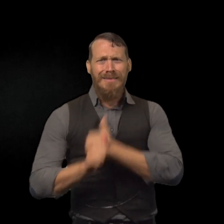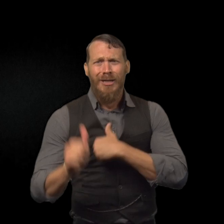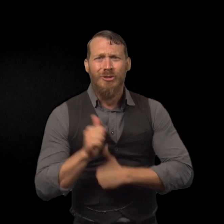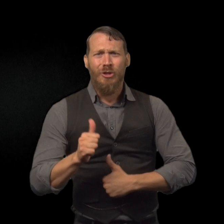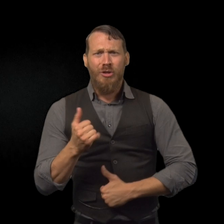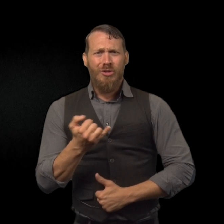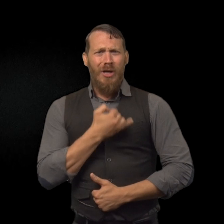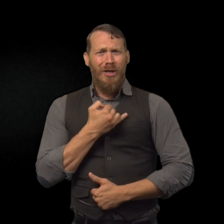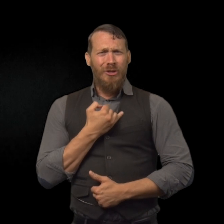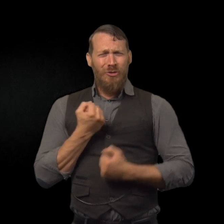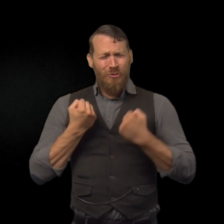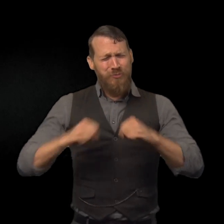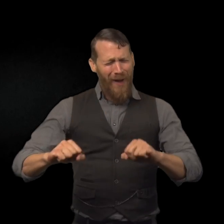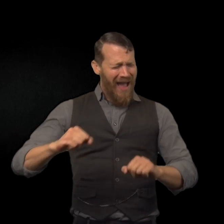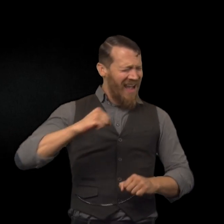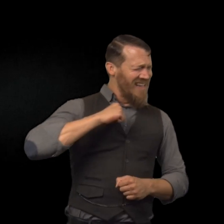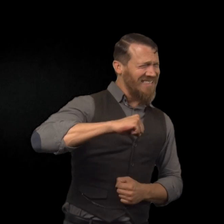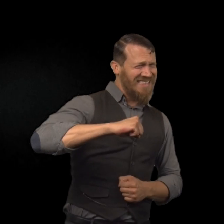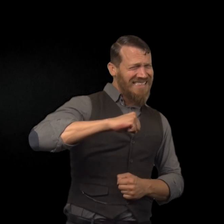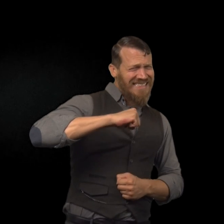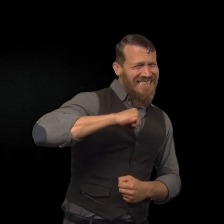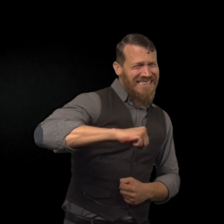Now feeling as though his life were in danger,